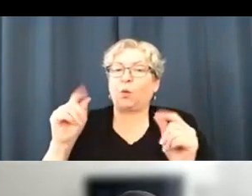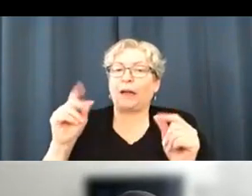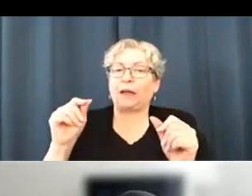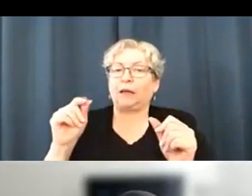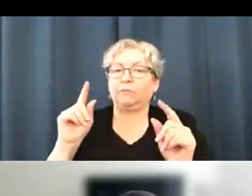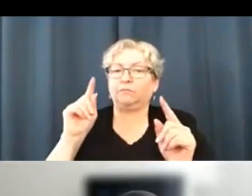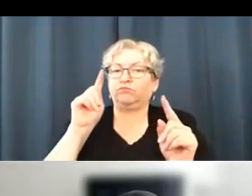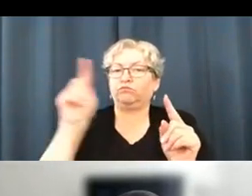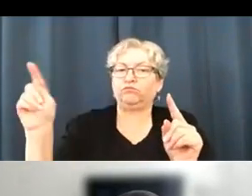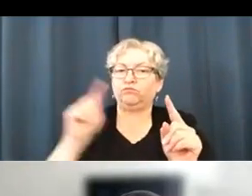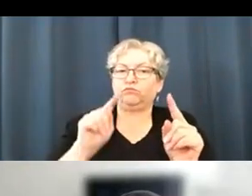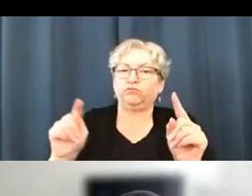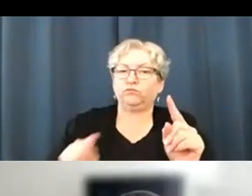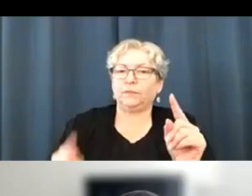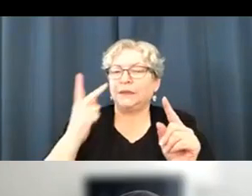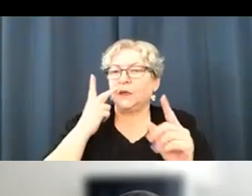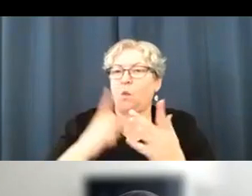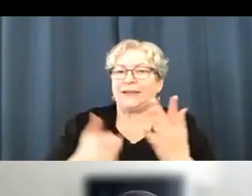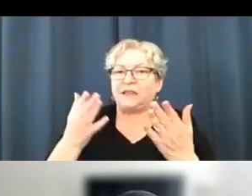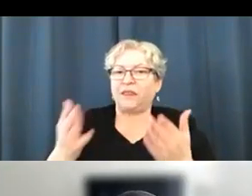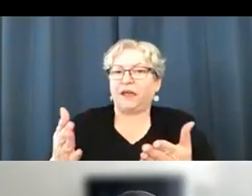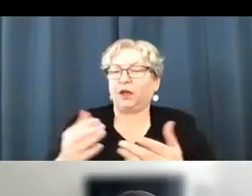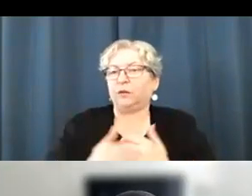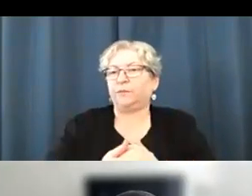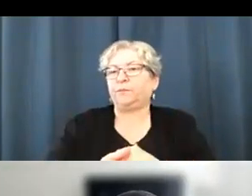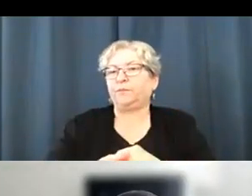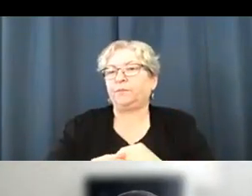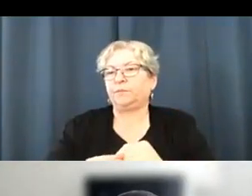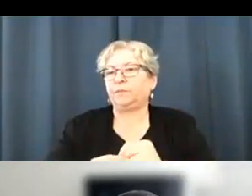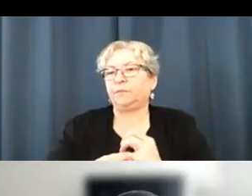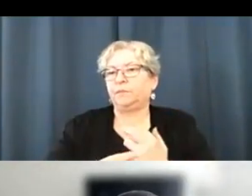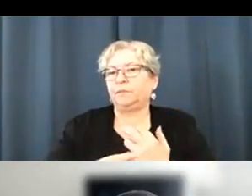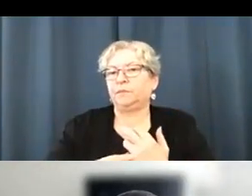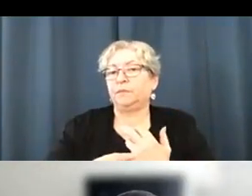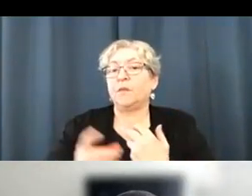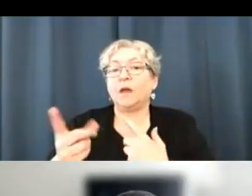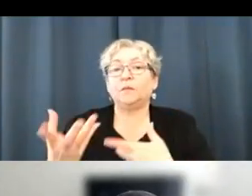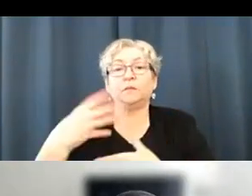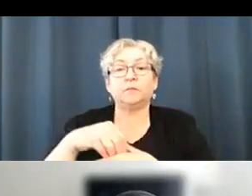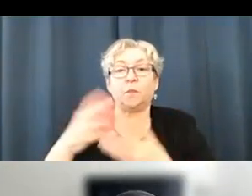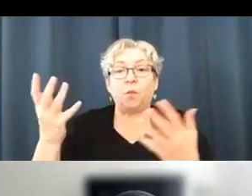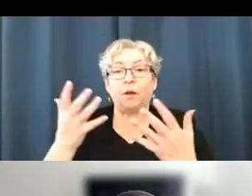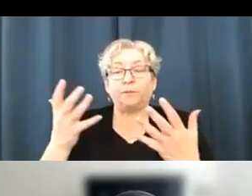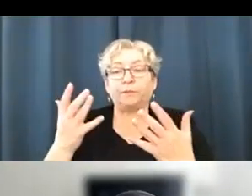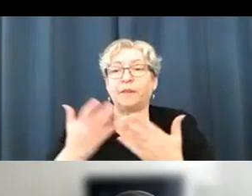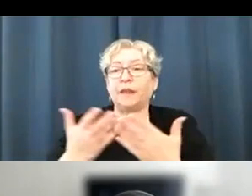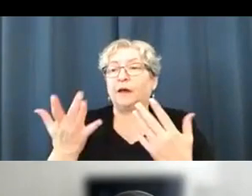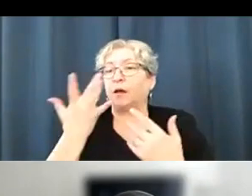and see what's there. And these consists of things like...